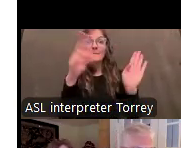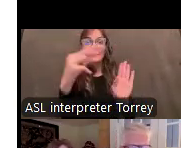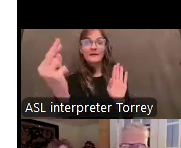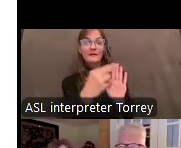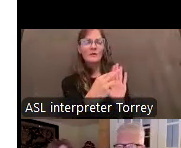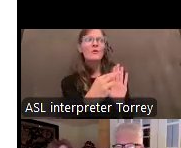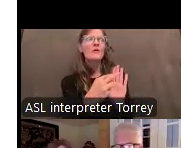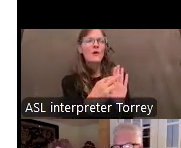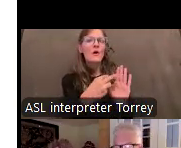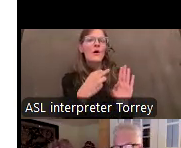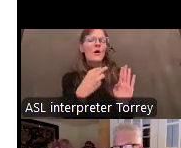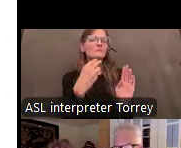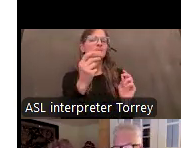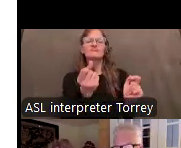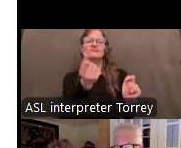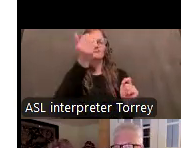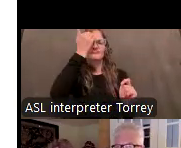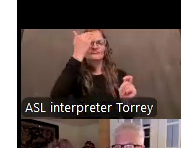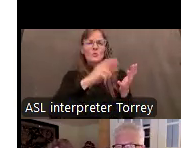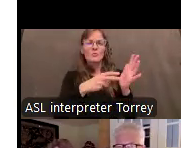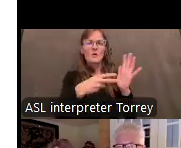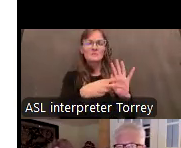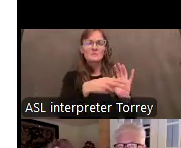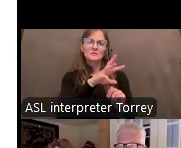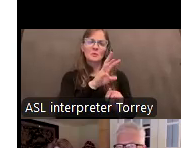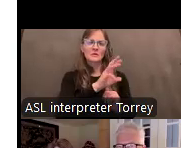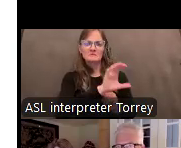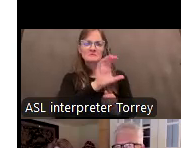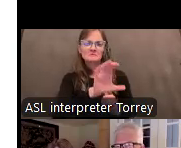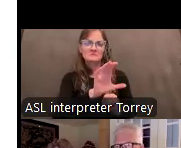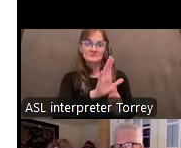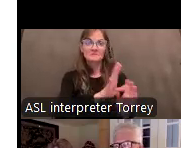And then the advertising campaign. The advertising campaign is taking those brand elements,